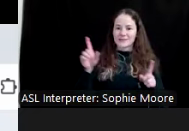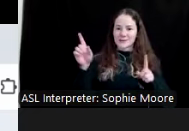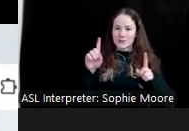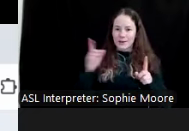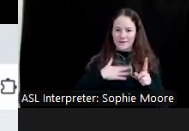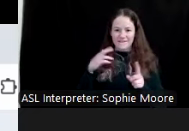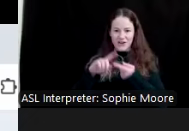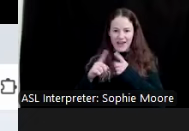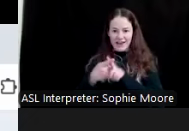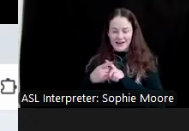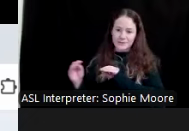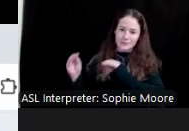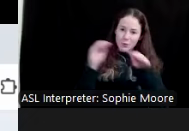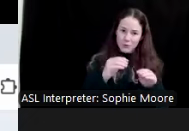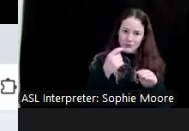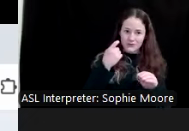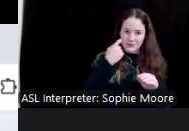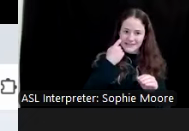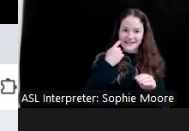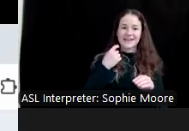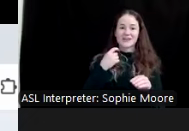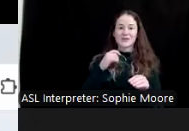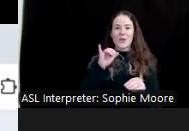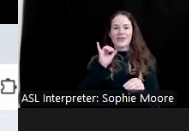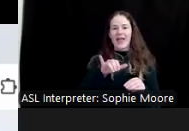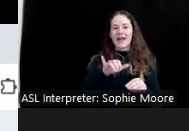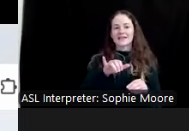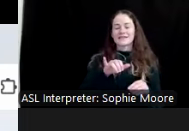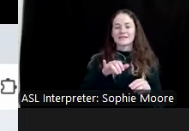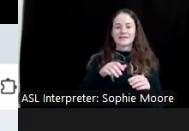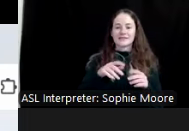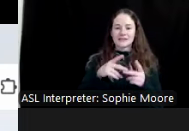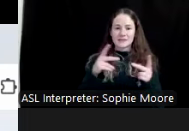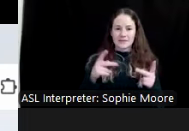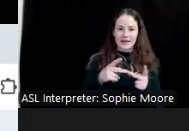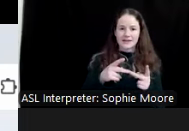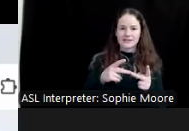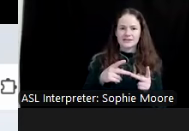discerning vocations. Is this something I would like to do? And then a lot of different resources for a lot of different populations to enjoy a week of